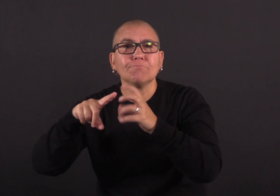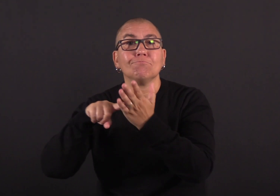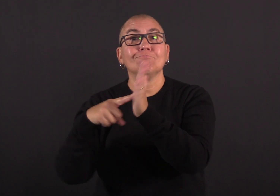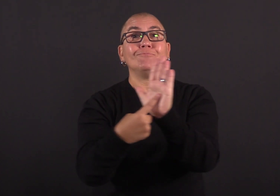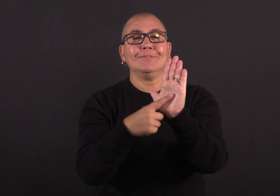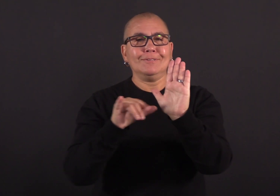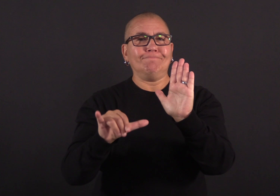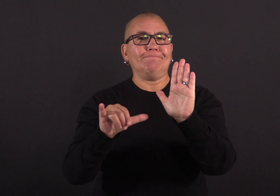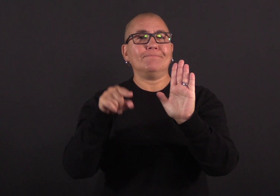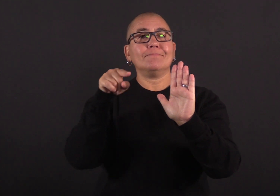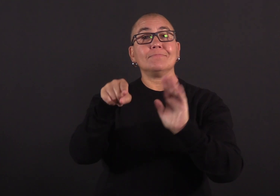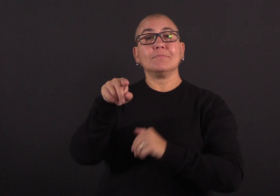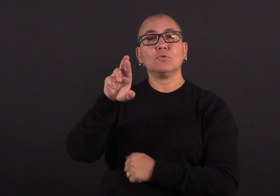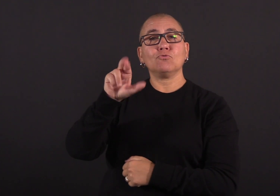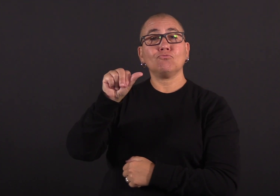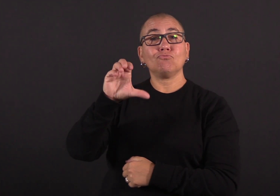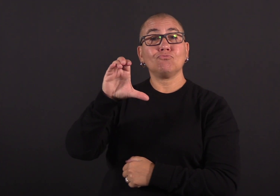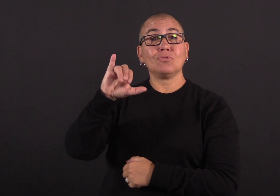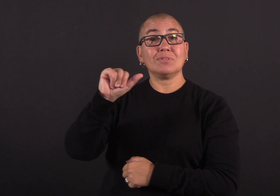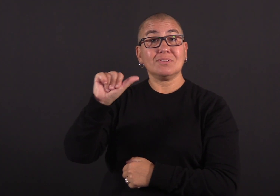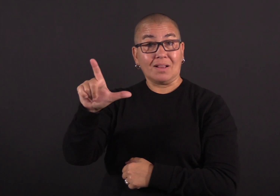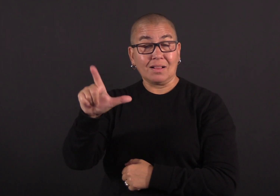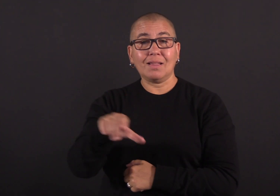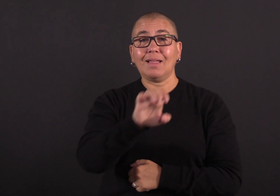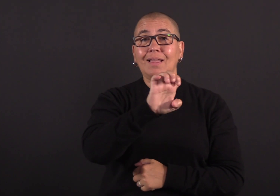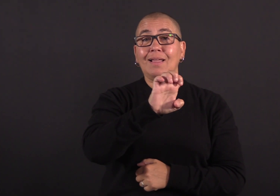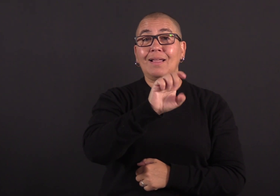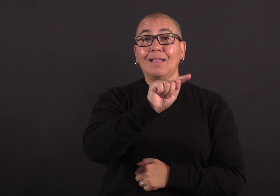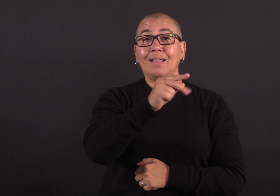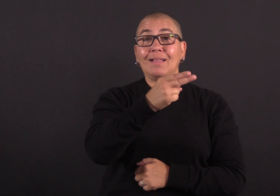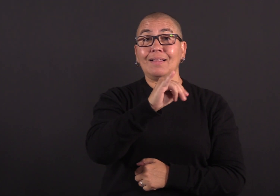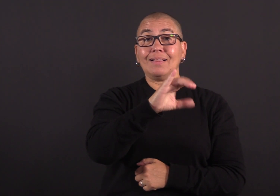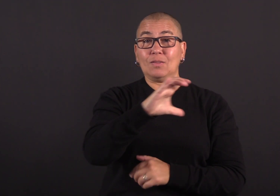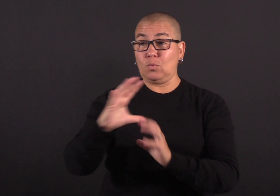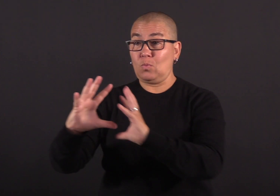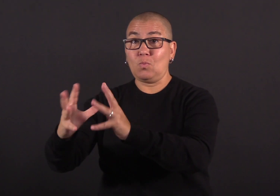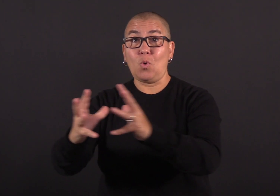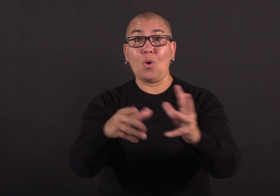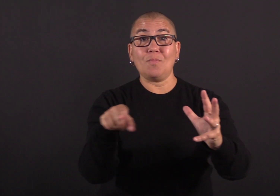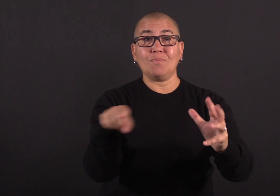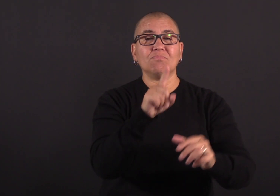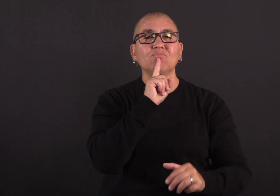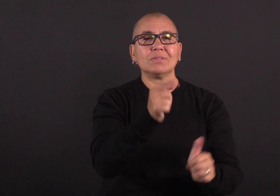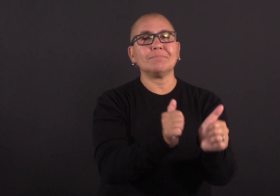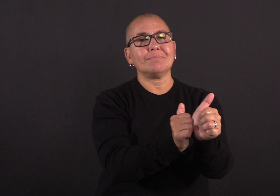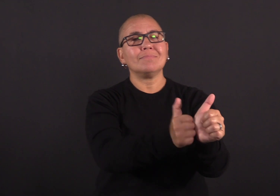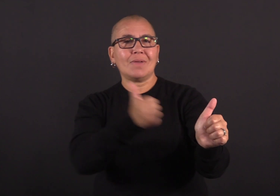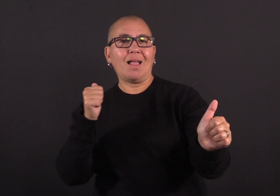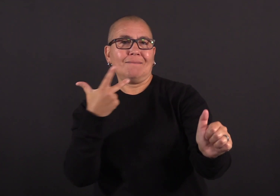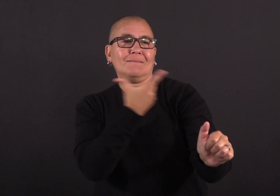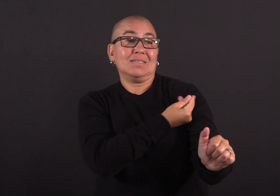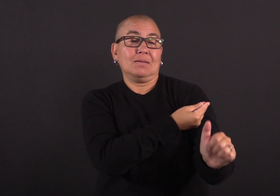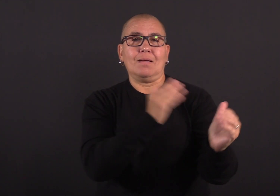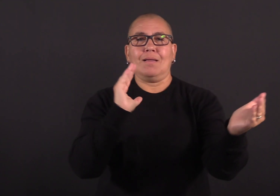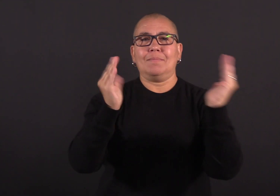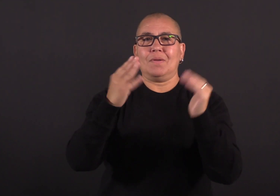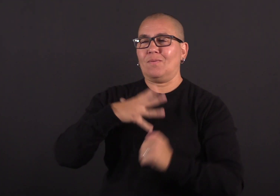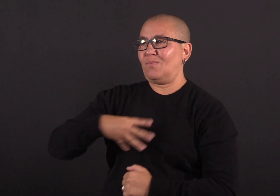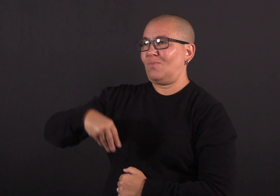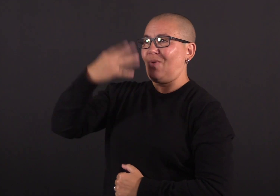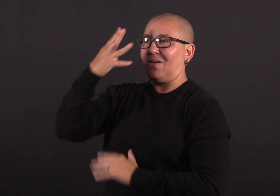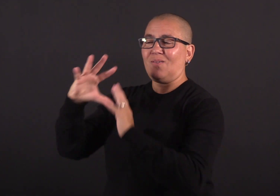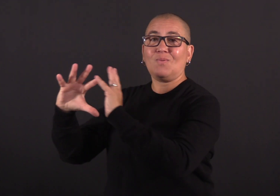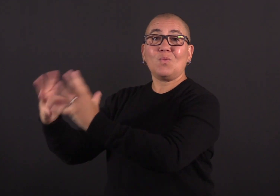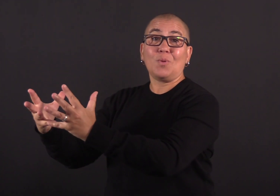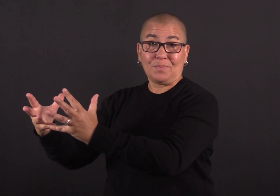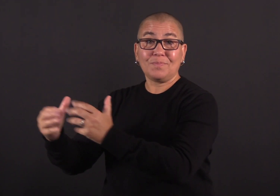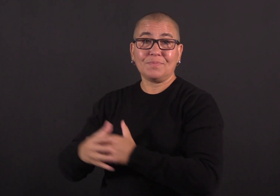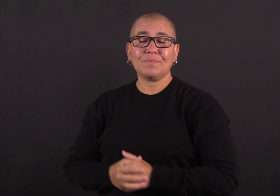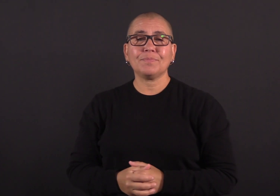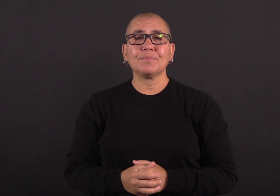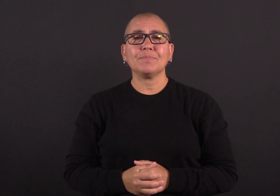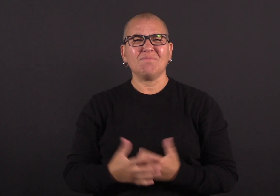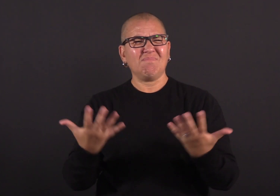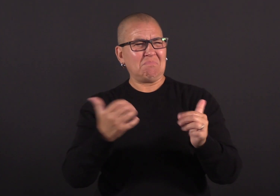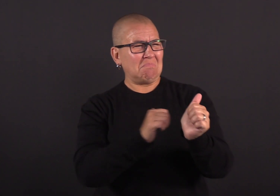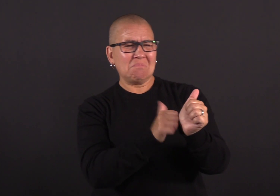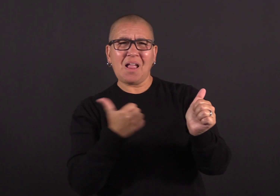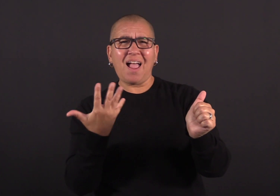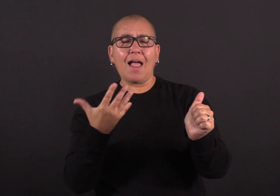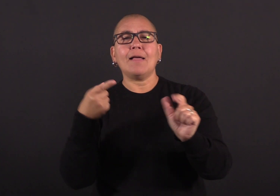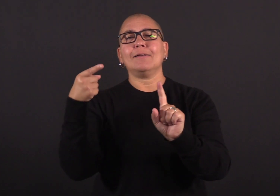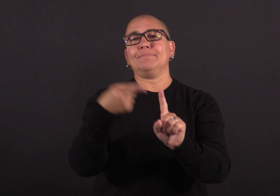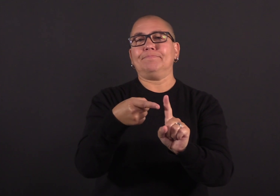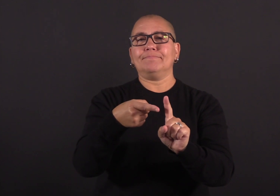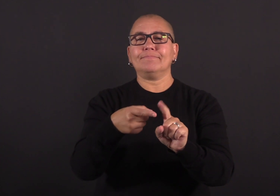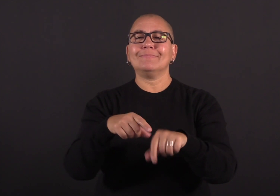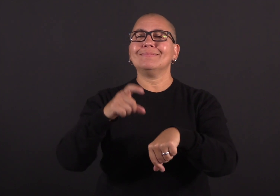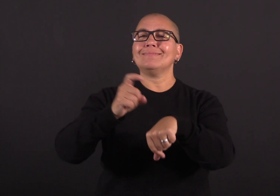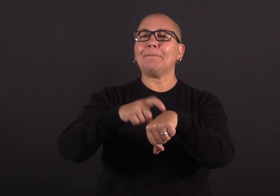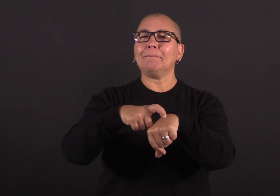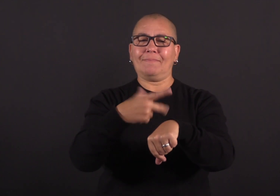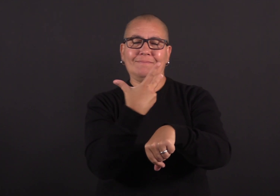racial and ethnic groups lagged behind rates for the state’s white population.